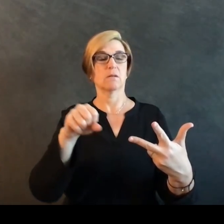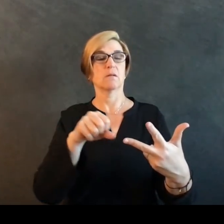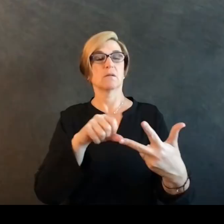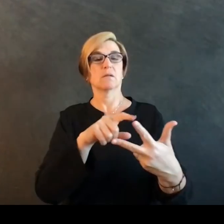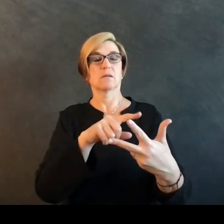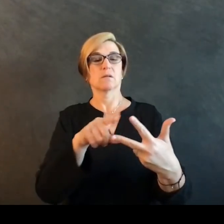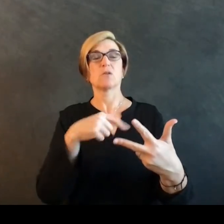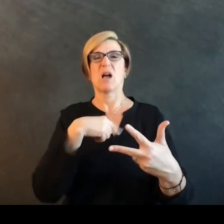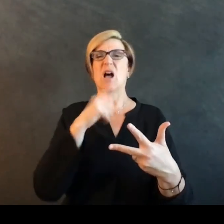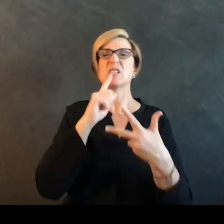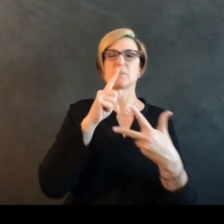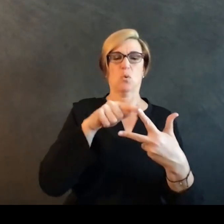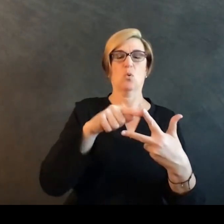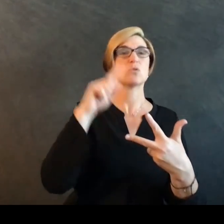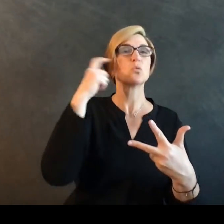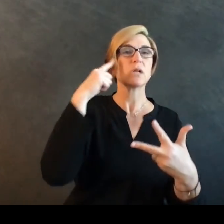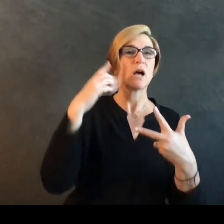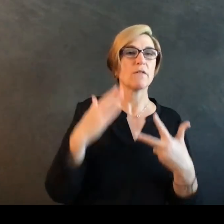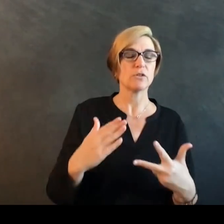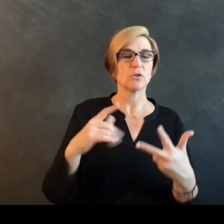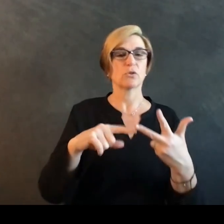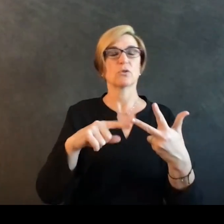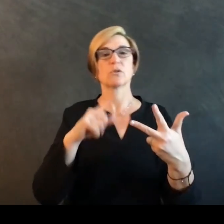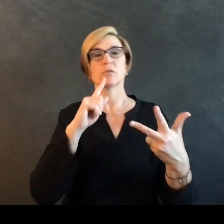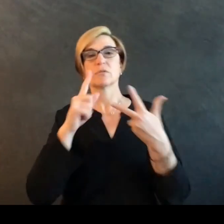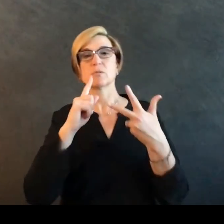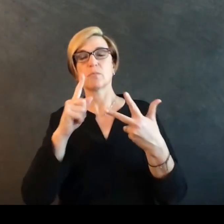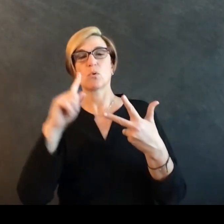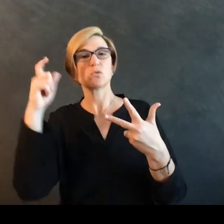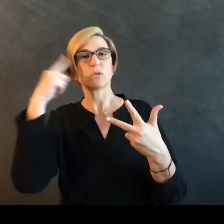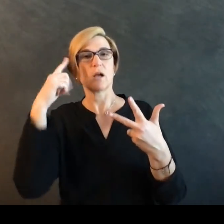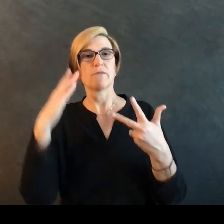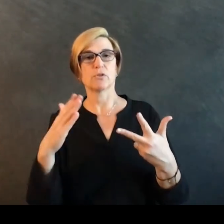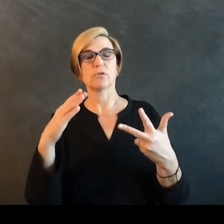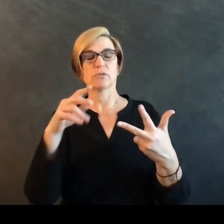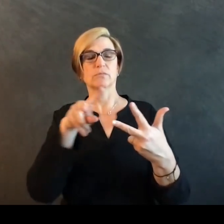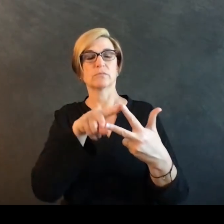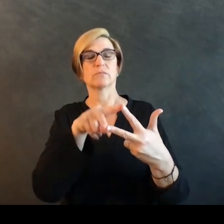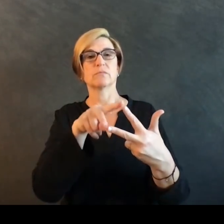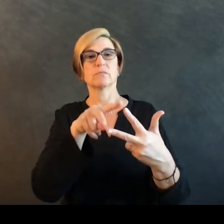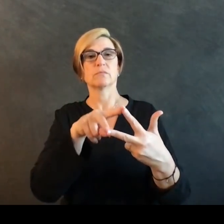spoke to the governor of Texas and we've told them that we will be staffing those